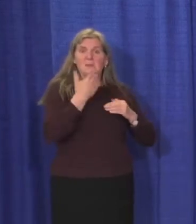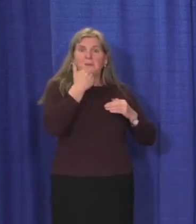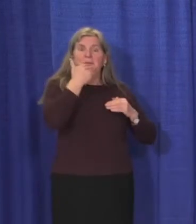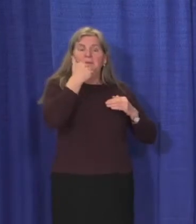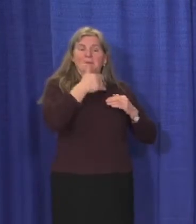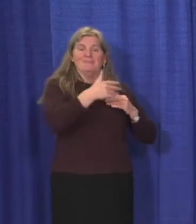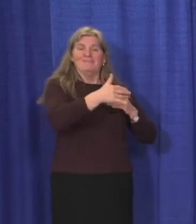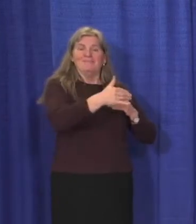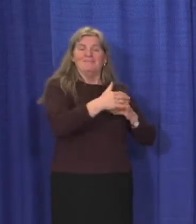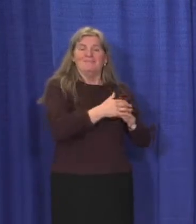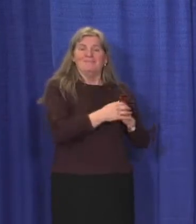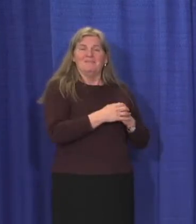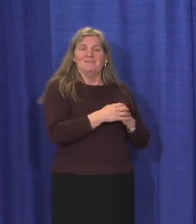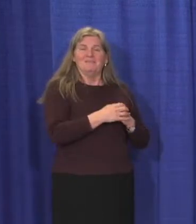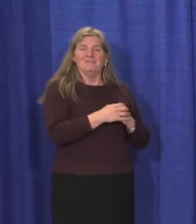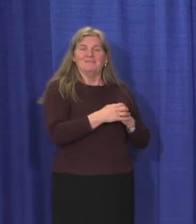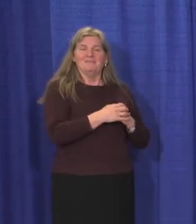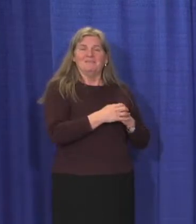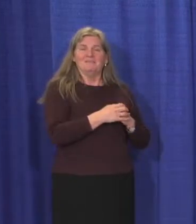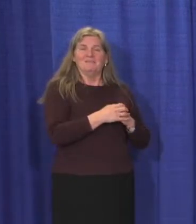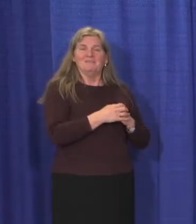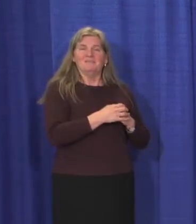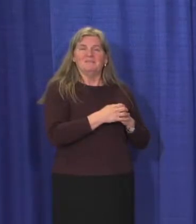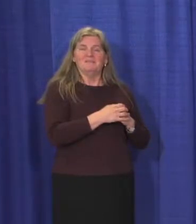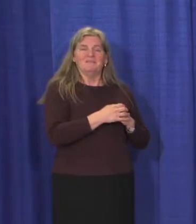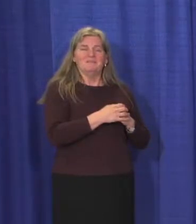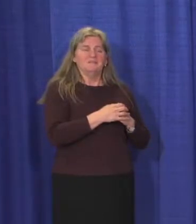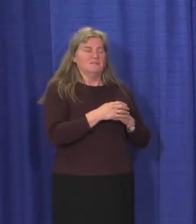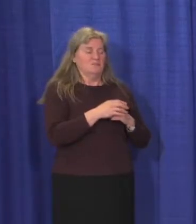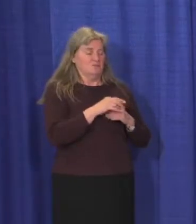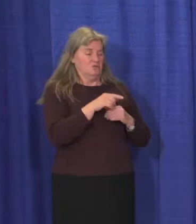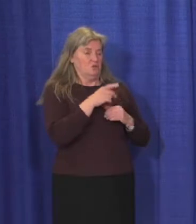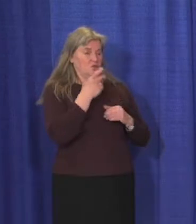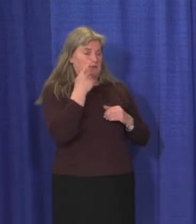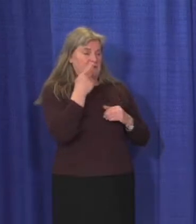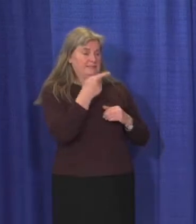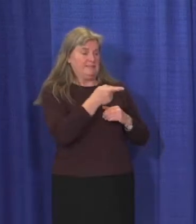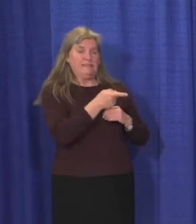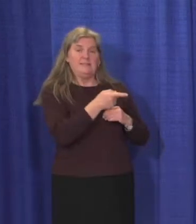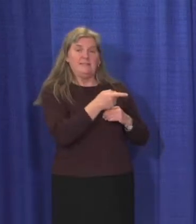understand from following BC public statements they are still